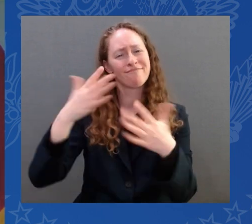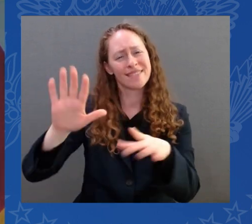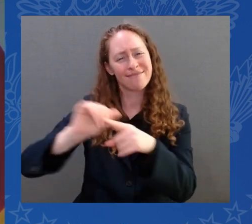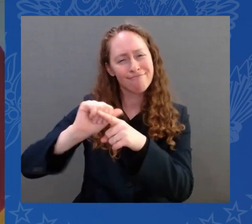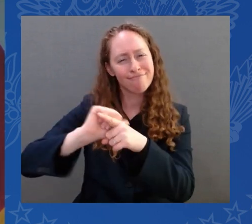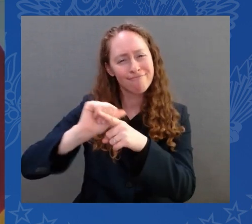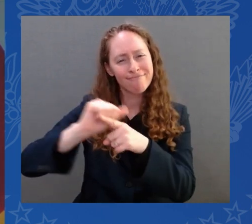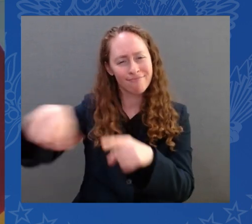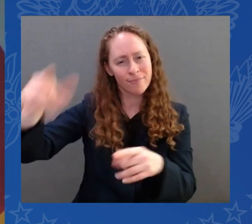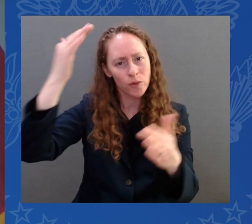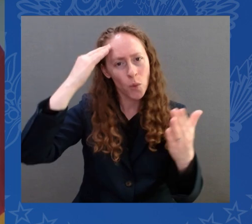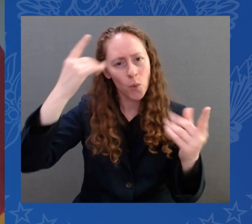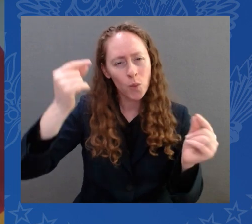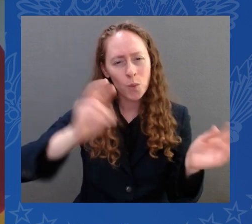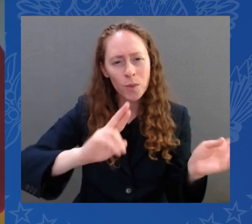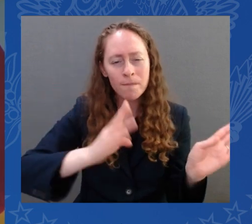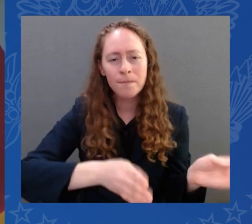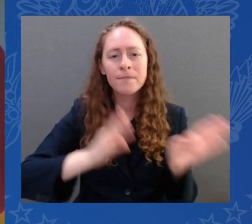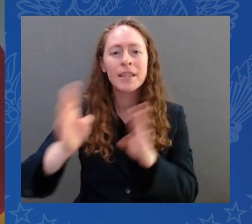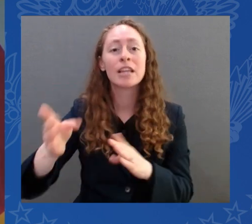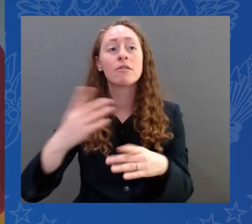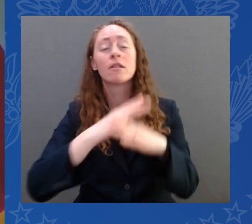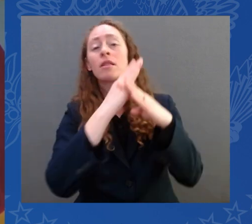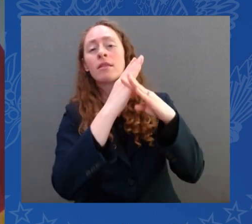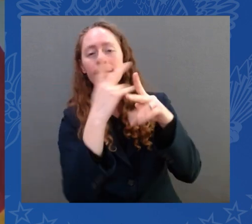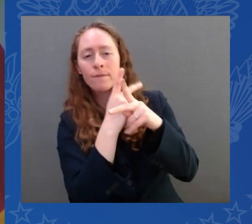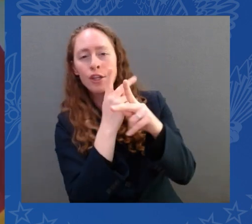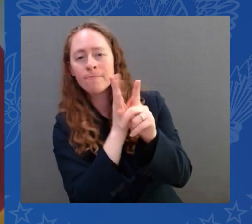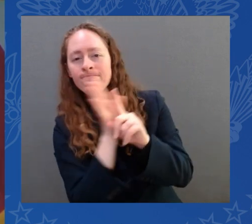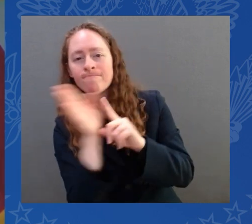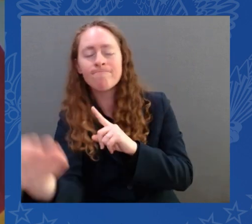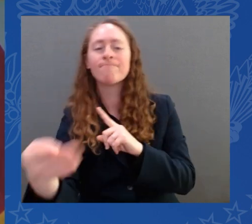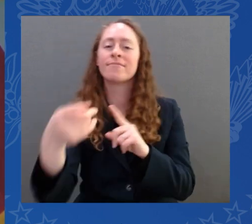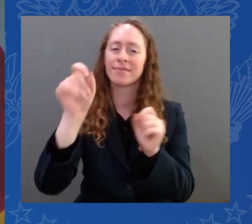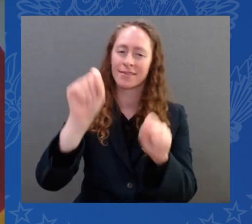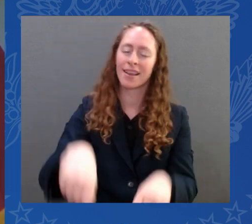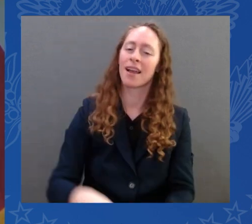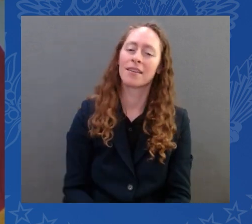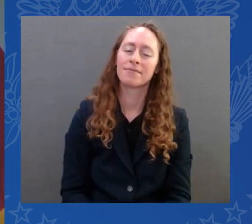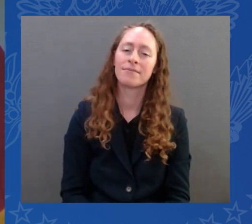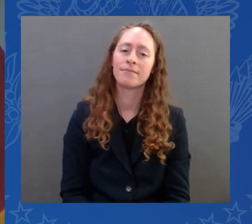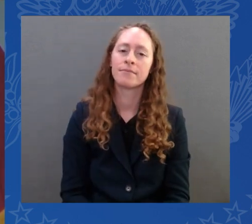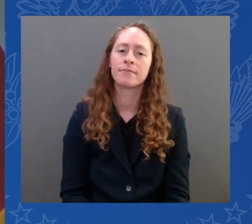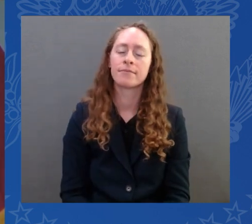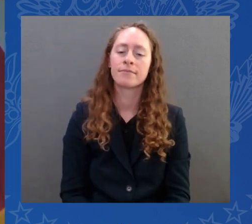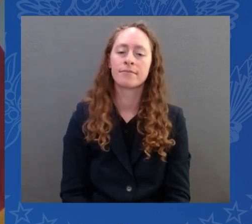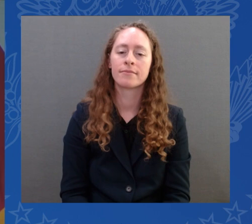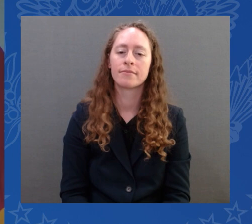For my wish to you is fair winds and following seas, because I know you will remain always faithful.